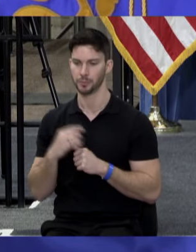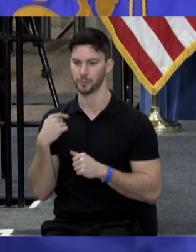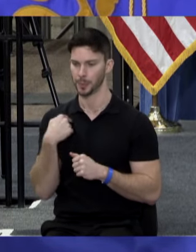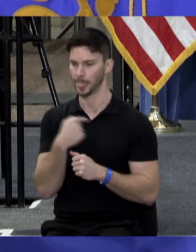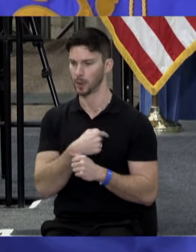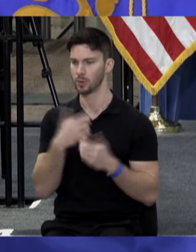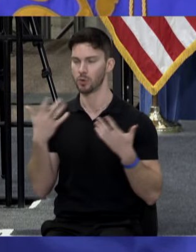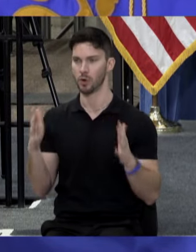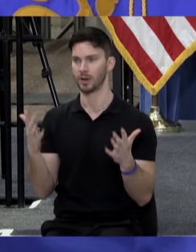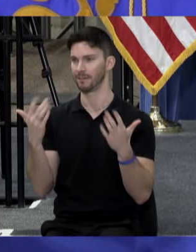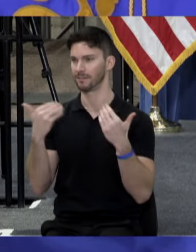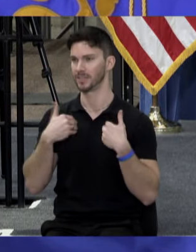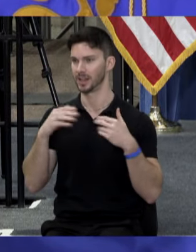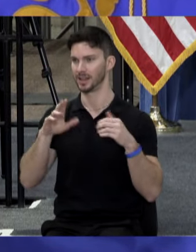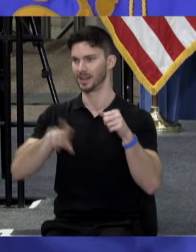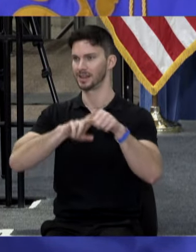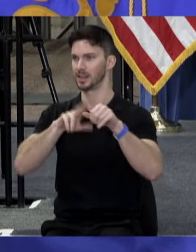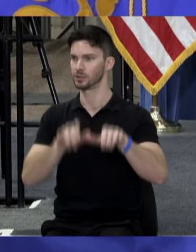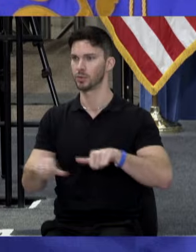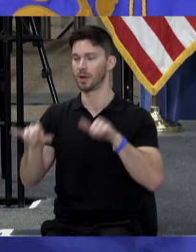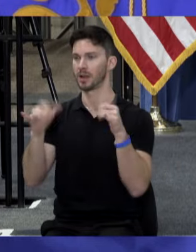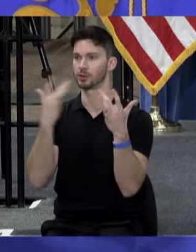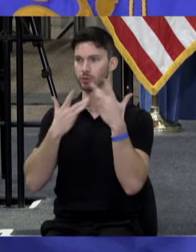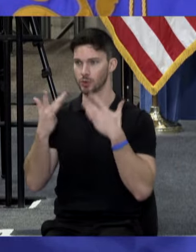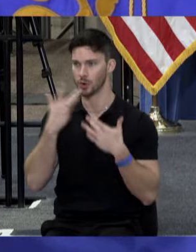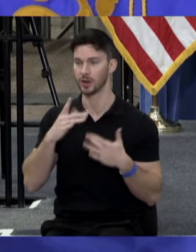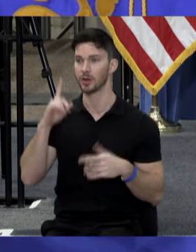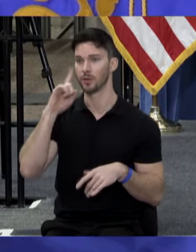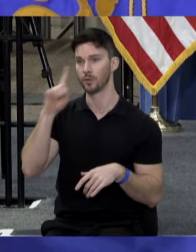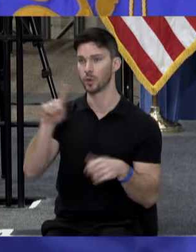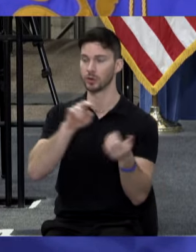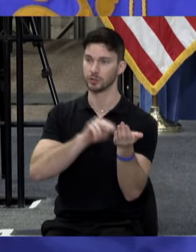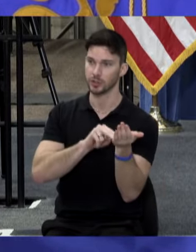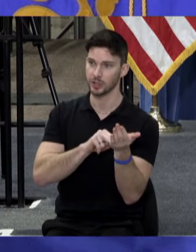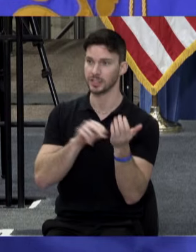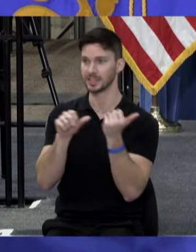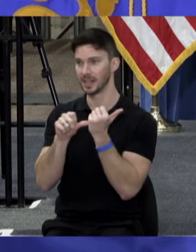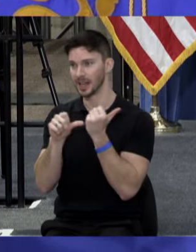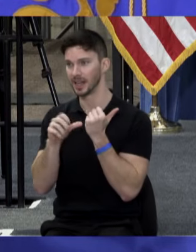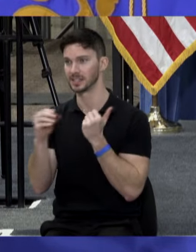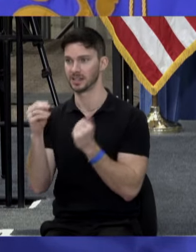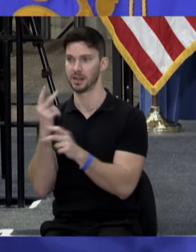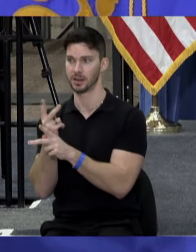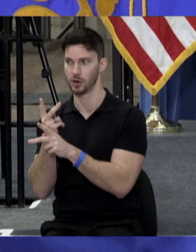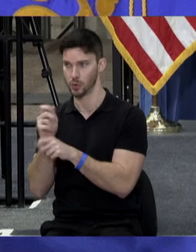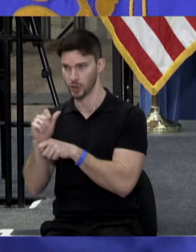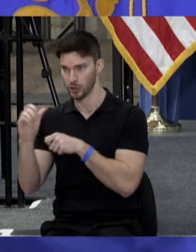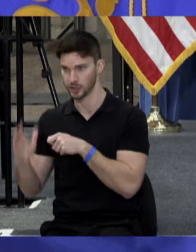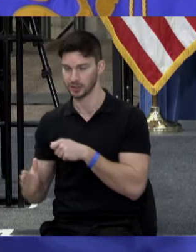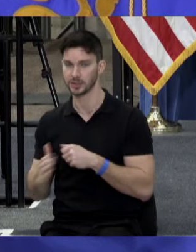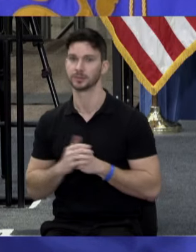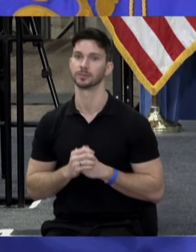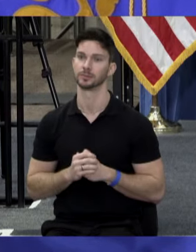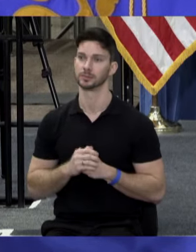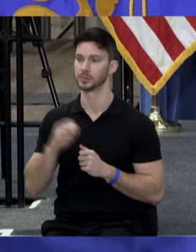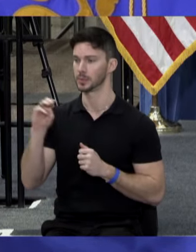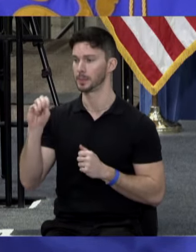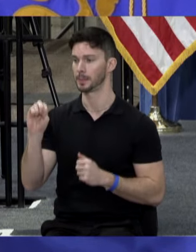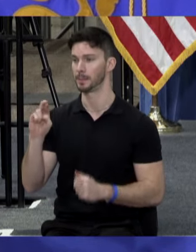shortage of nurses, aides and health care workers. Mercer estimates that by